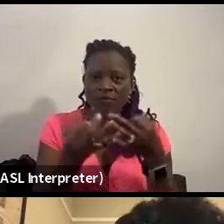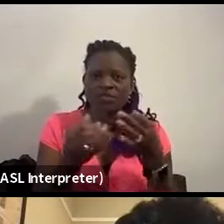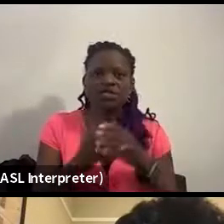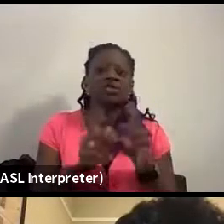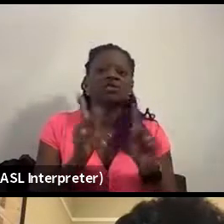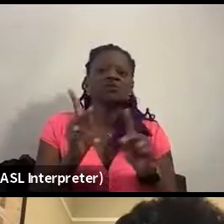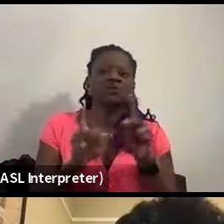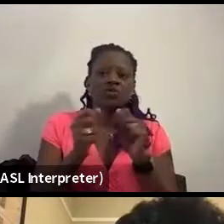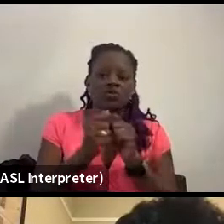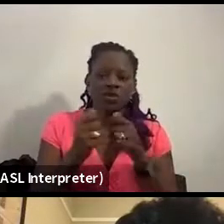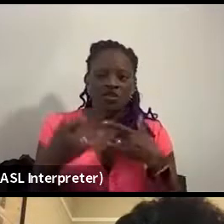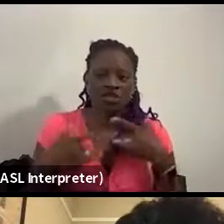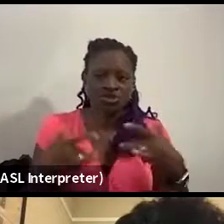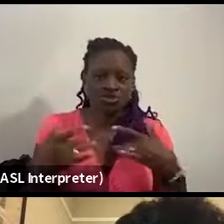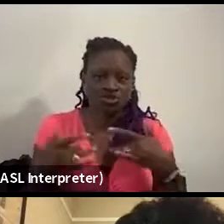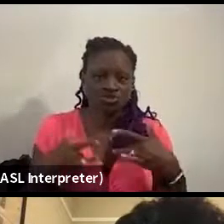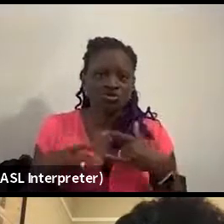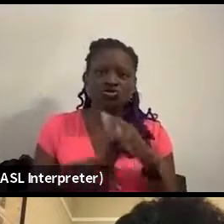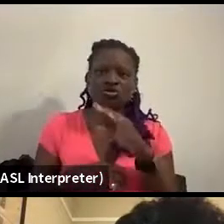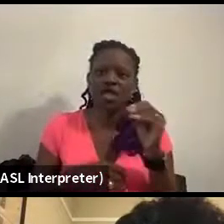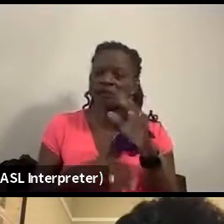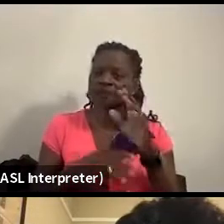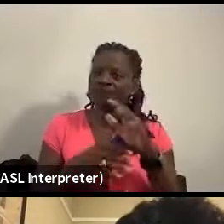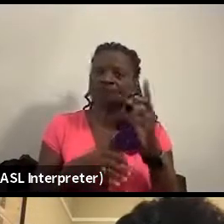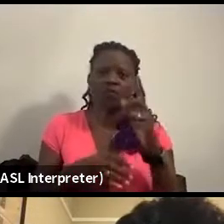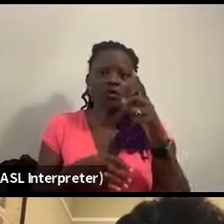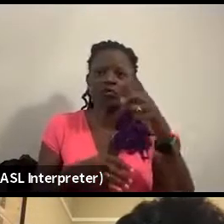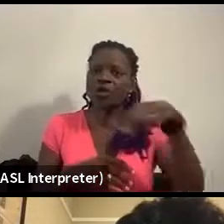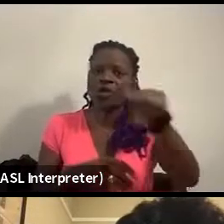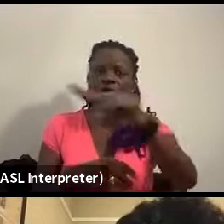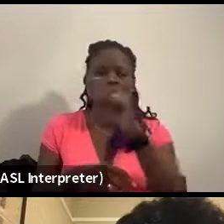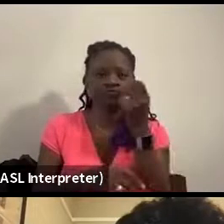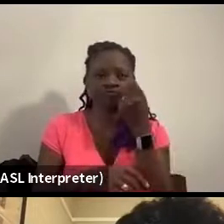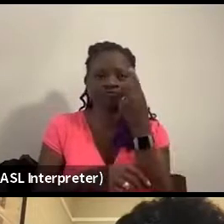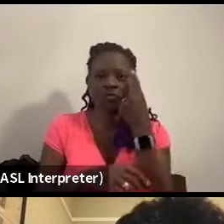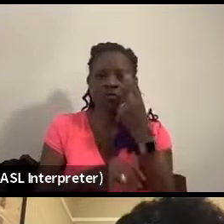And just as as everyone on this panel has said so far, it's going to be important to